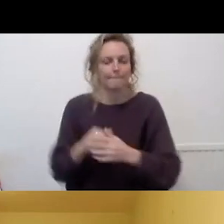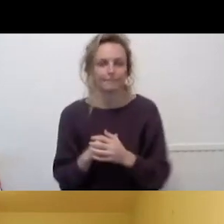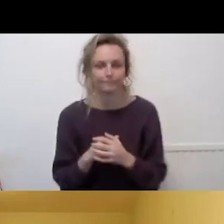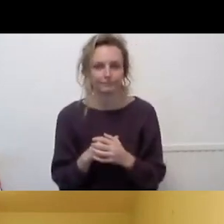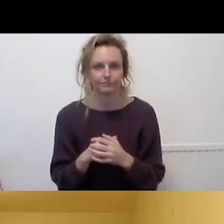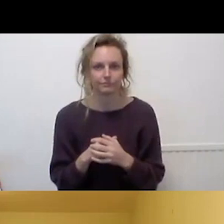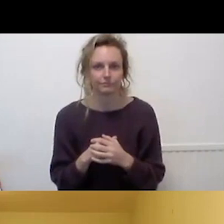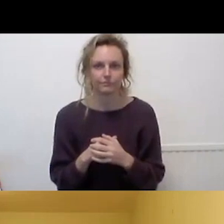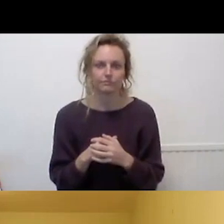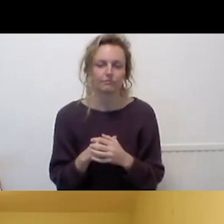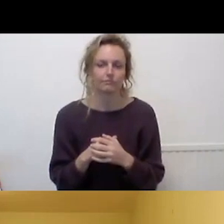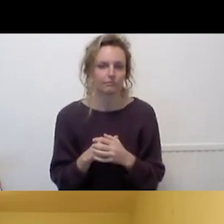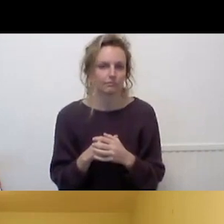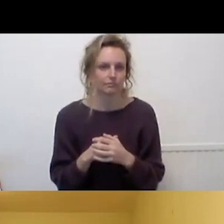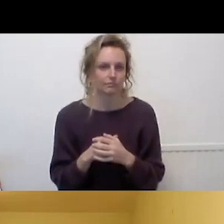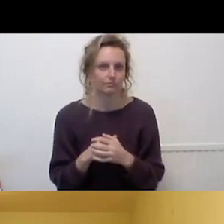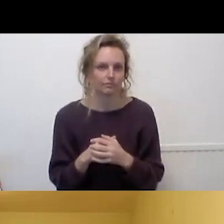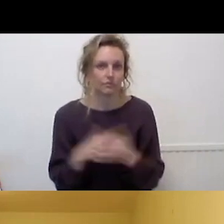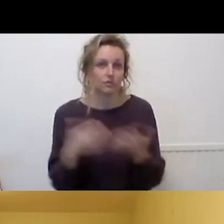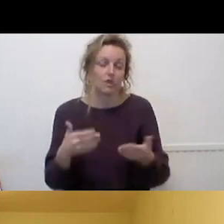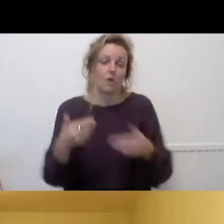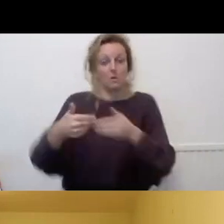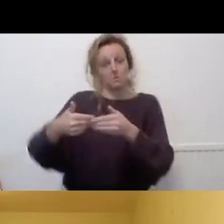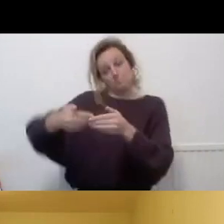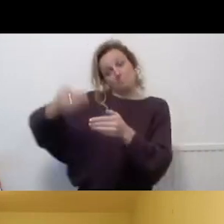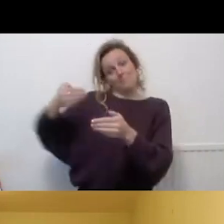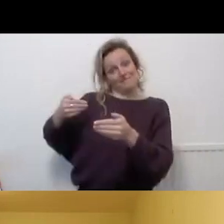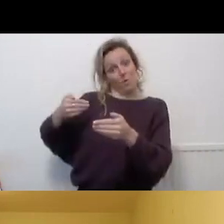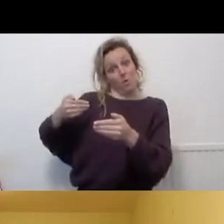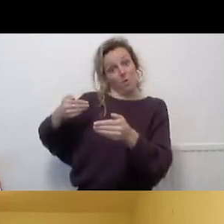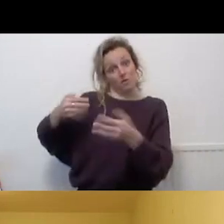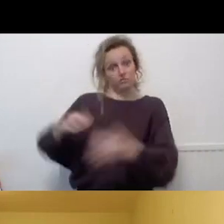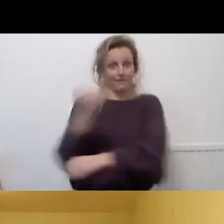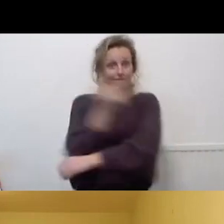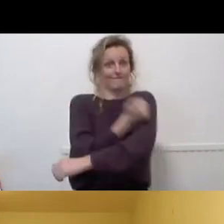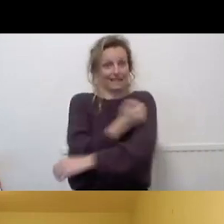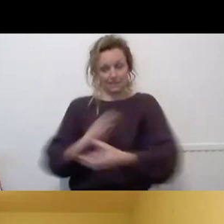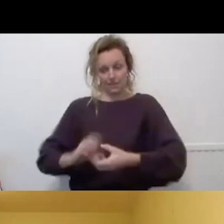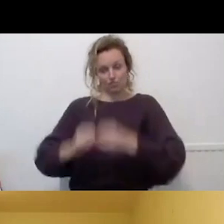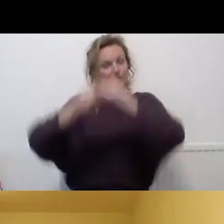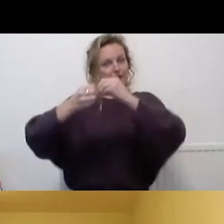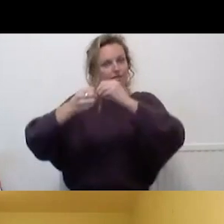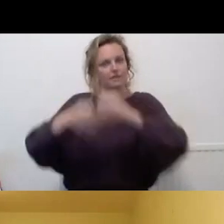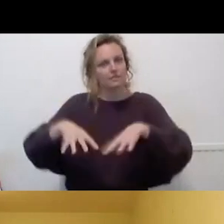So the preparation for the vaccine started even before We knew this pandemic was happening,